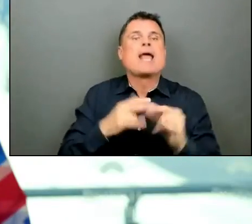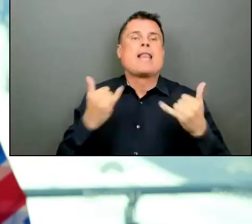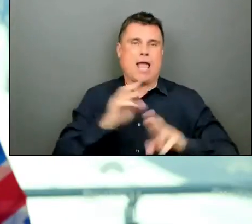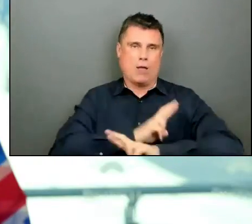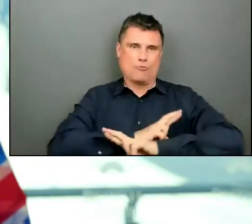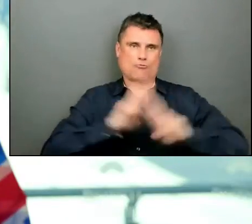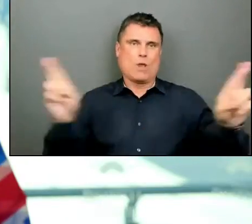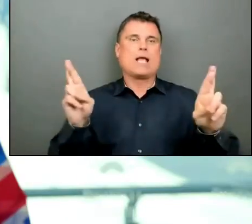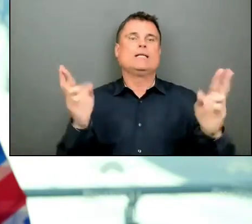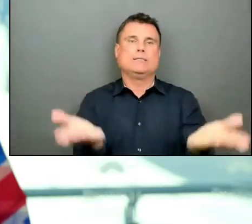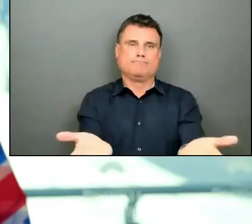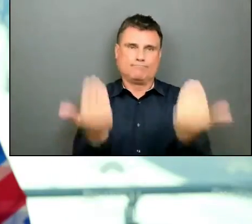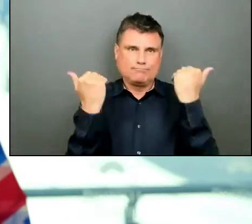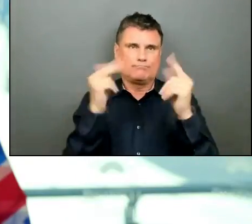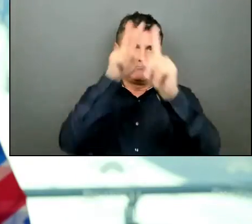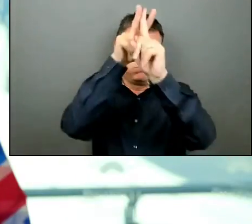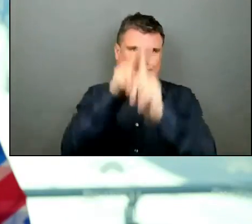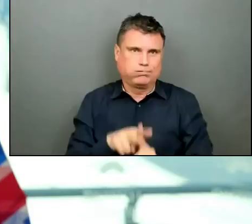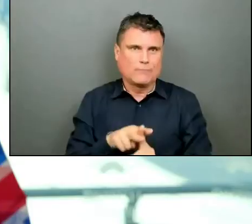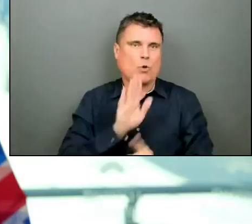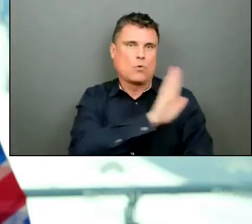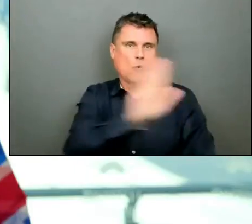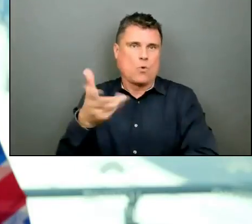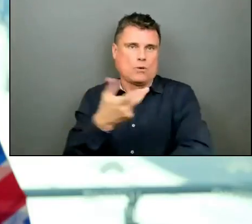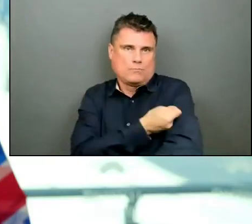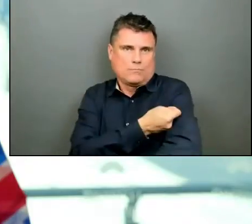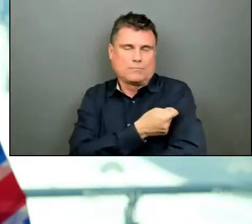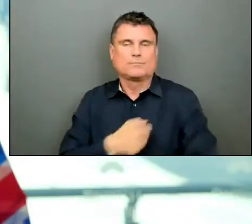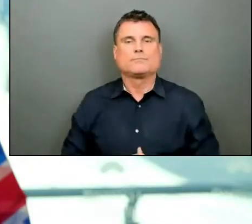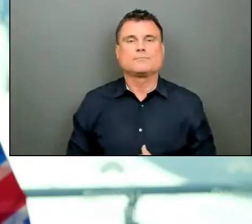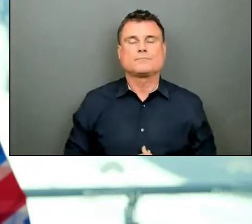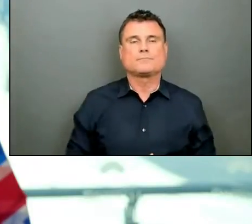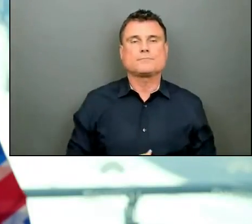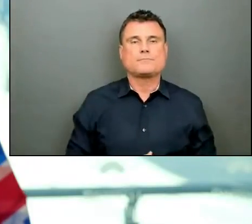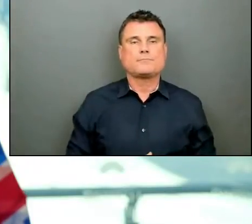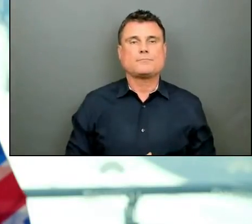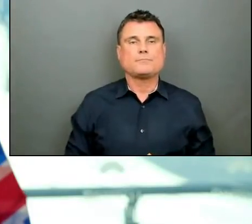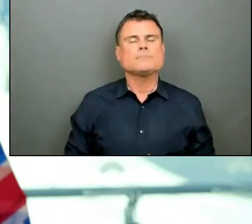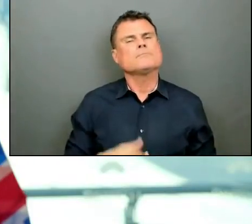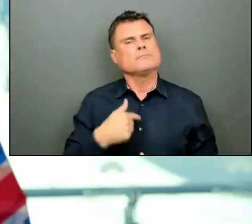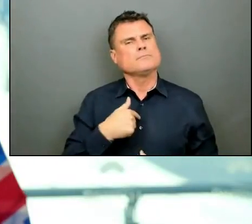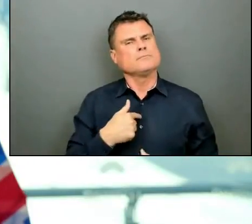people. LT I am going to go to the presentation here.